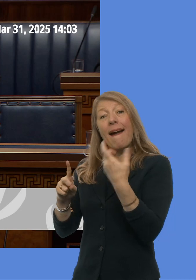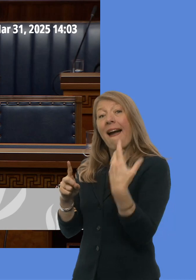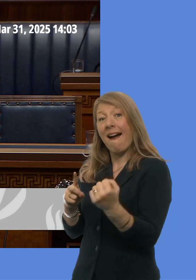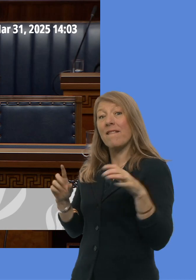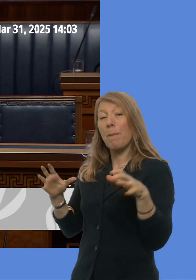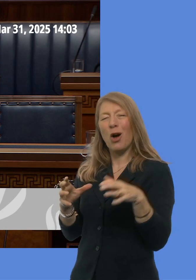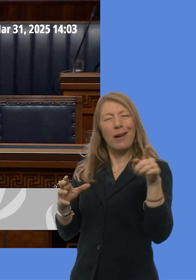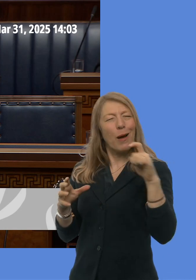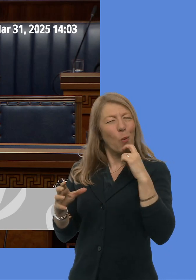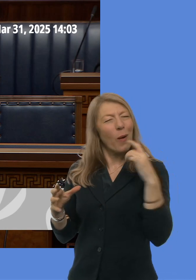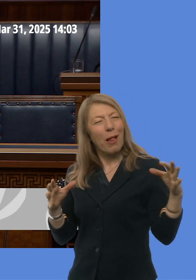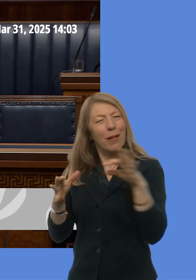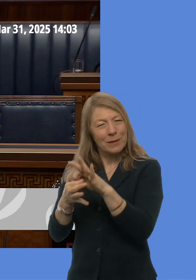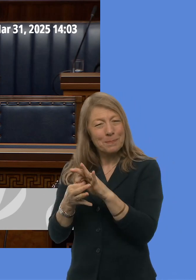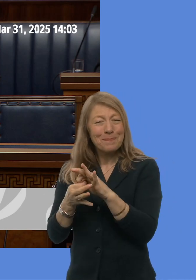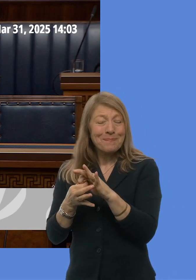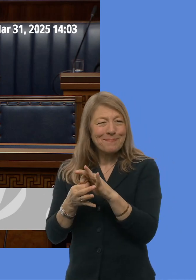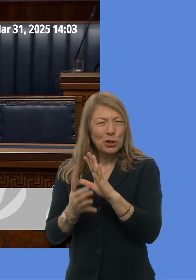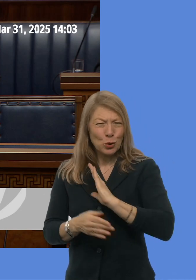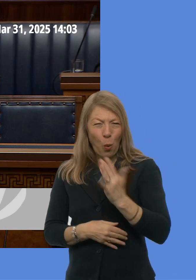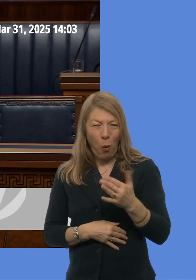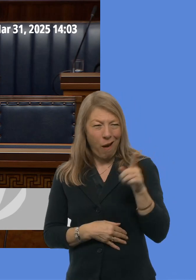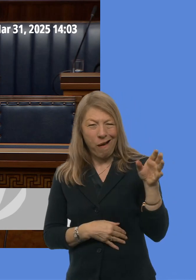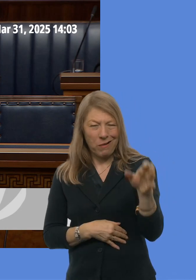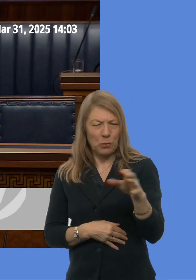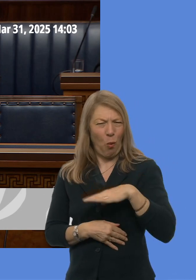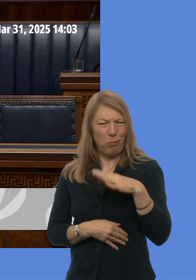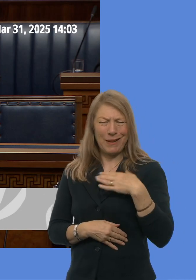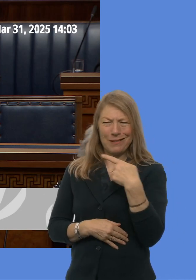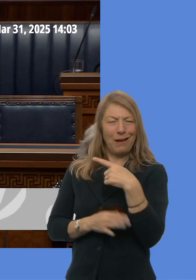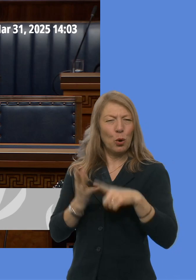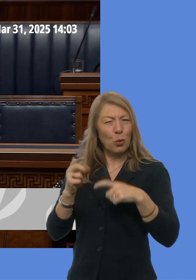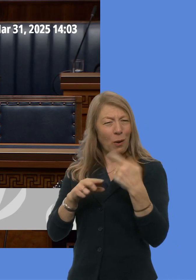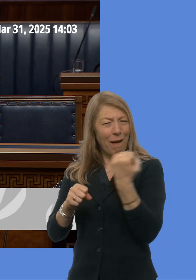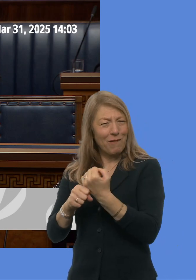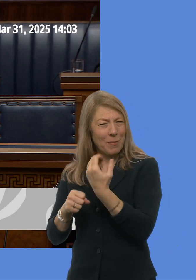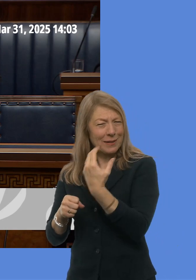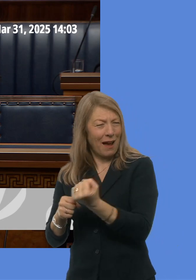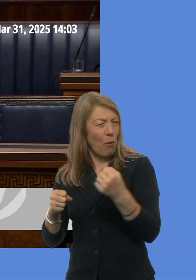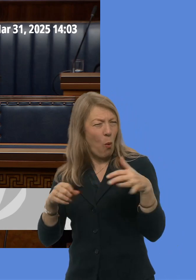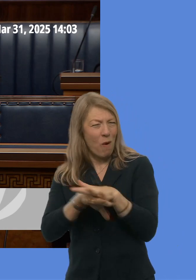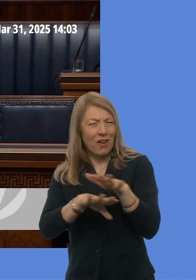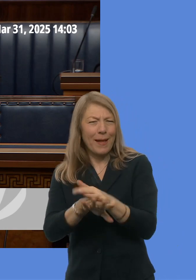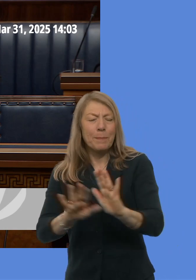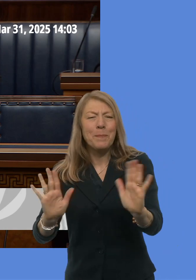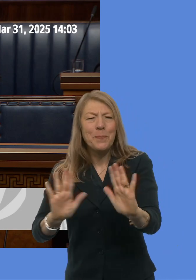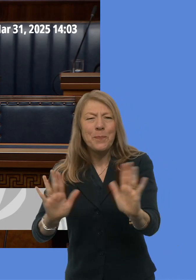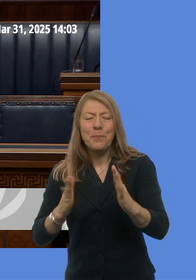duplication in this role. This role was included in the legislation that was passed by this House, but I have to say that it would not be my preferred way forward.